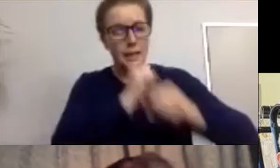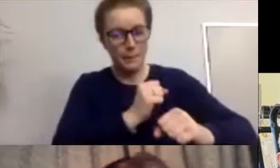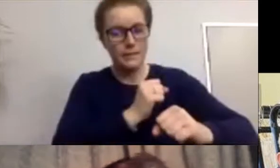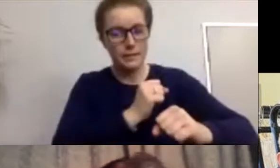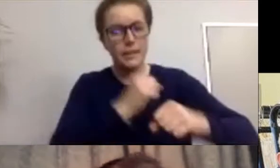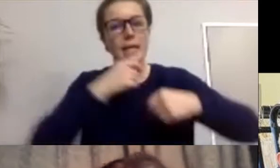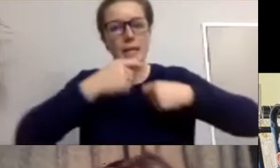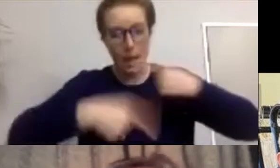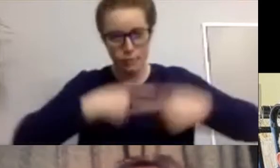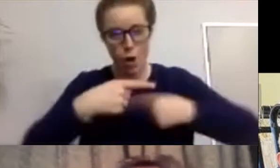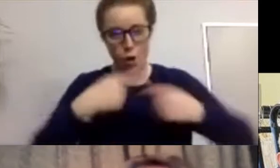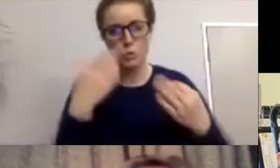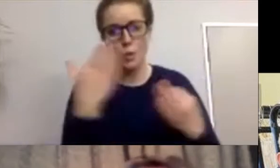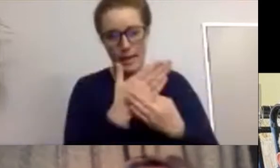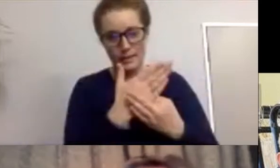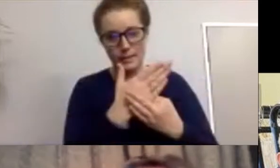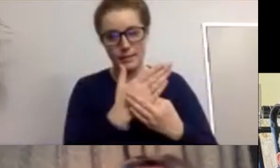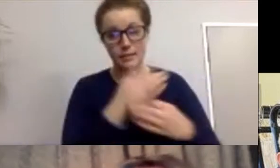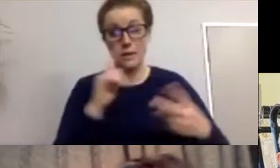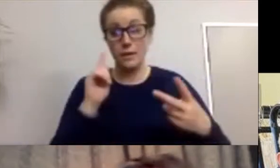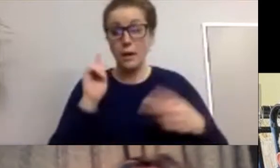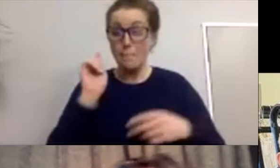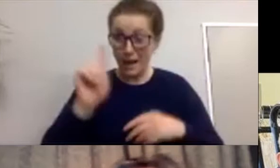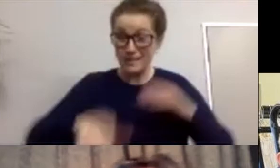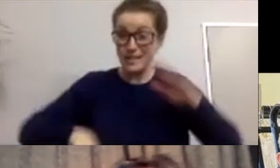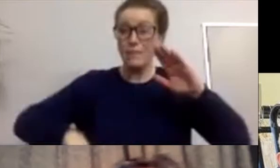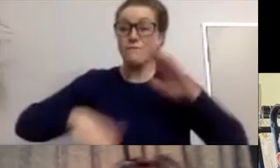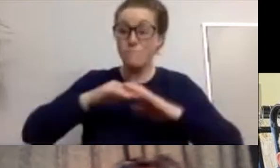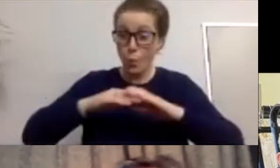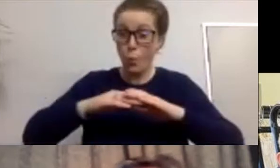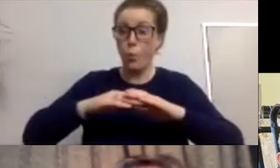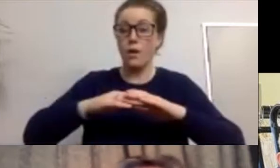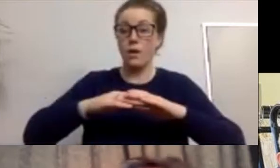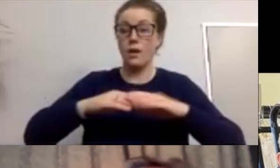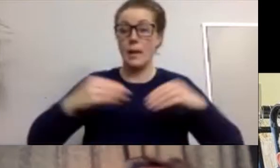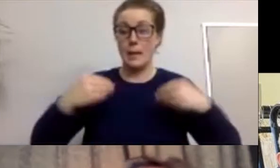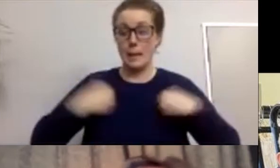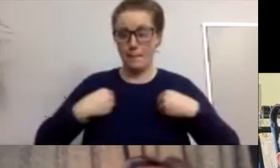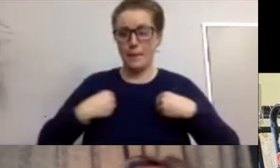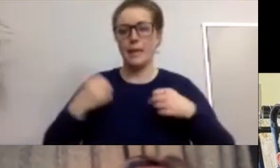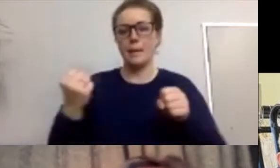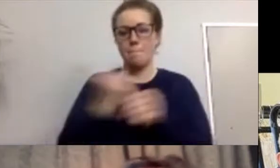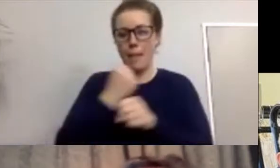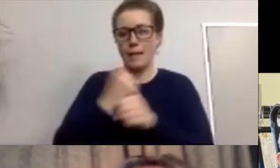accessibility, but that the entire company make it as one of their